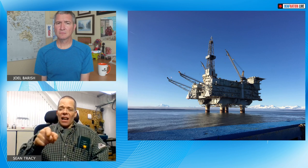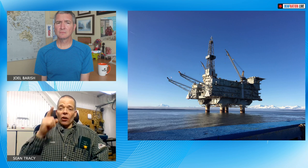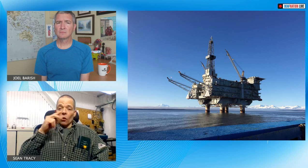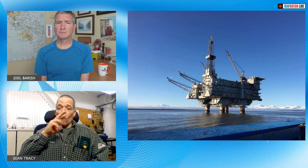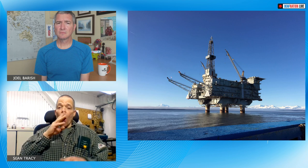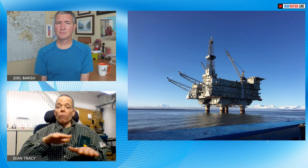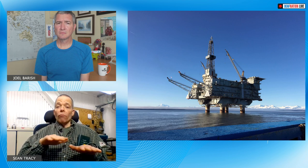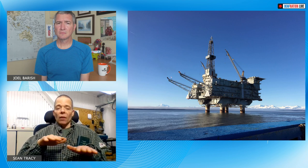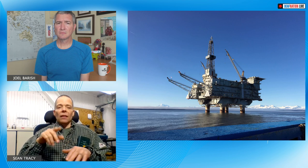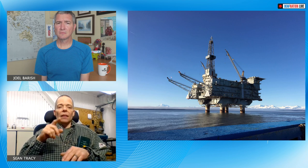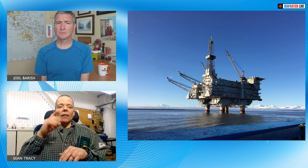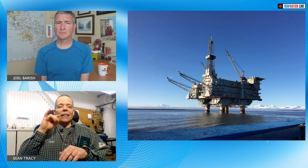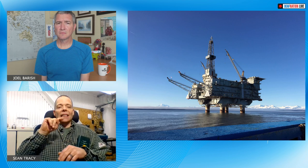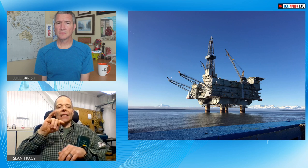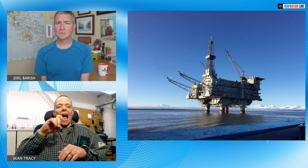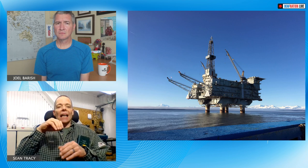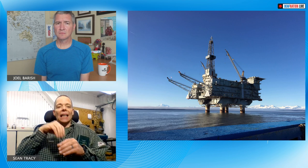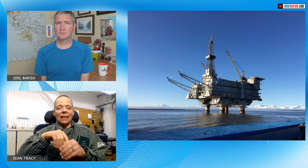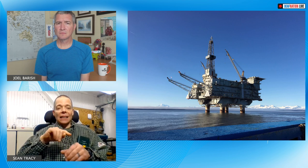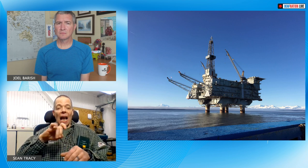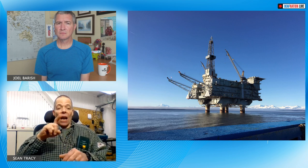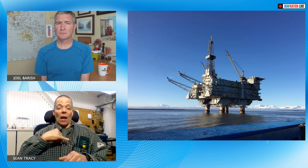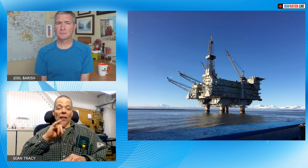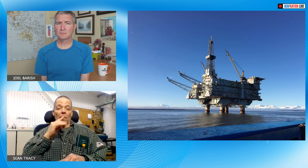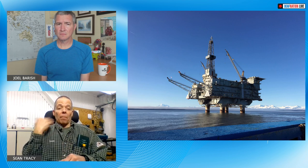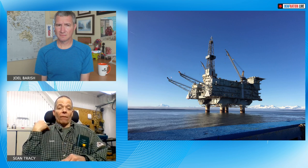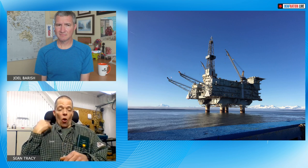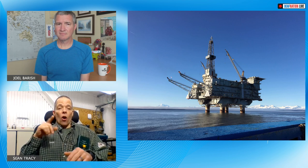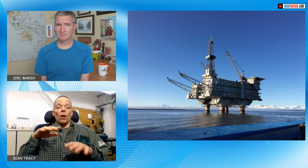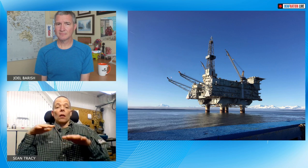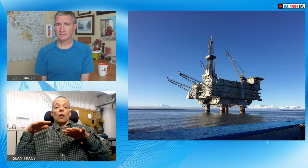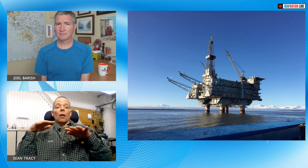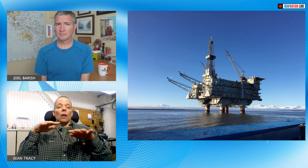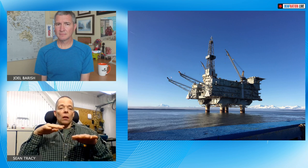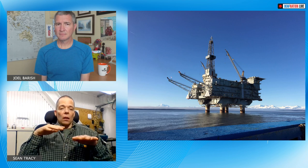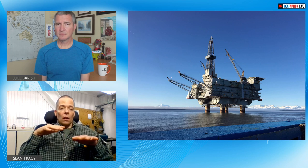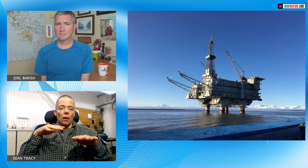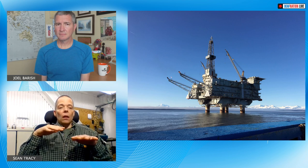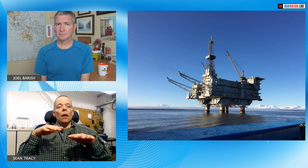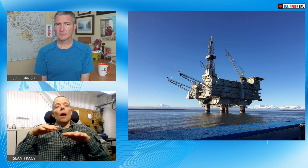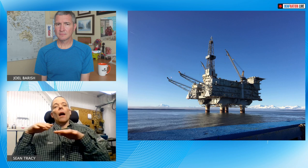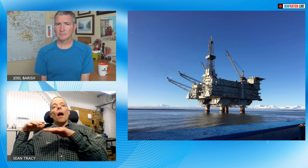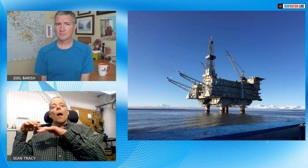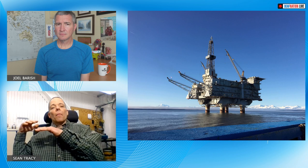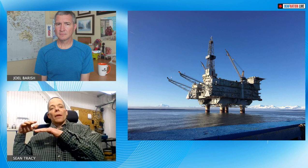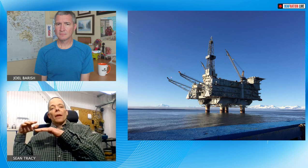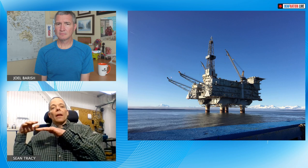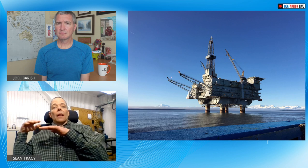Like I was talking about before with the tidal changes, the water can be deep or shallow.